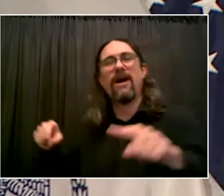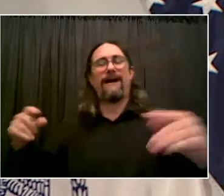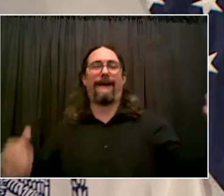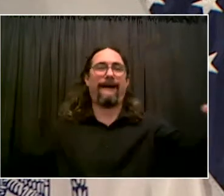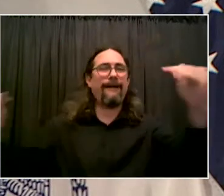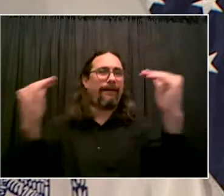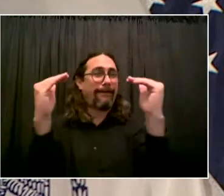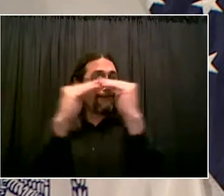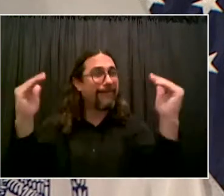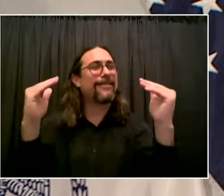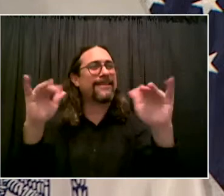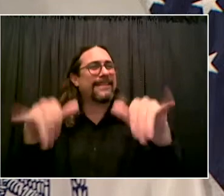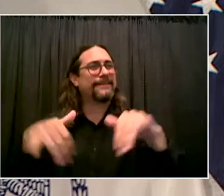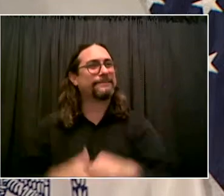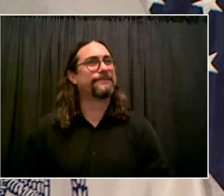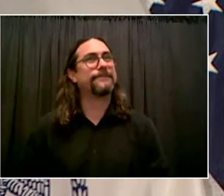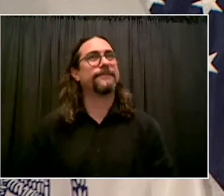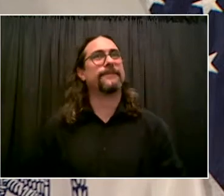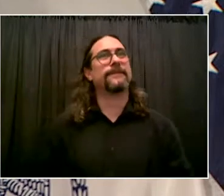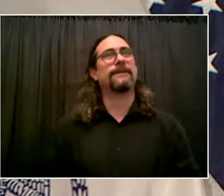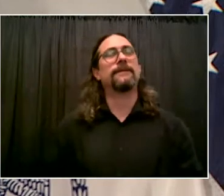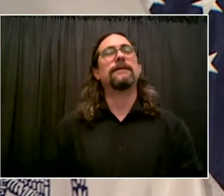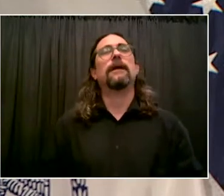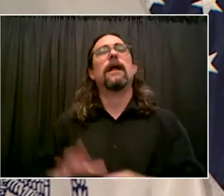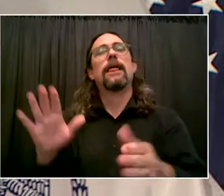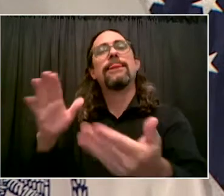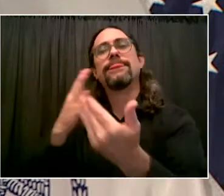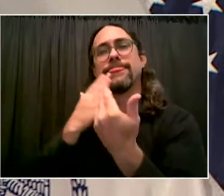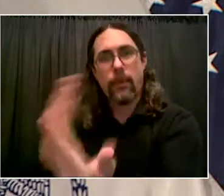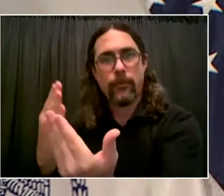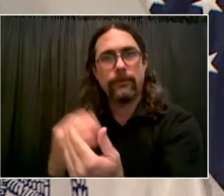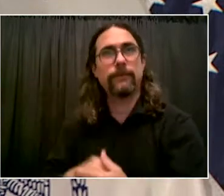READY TO STAND WITH YOU TO MAKE IT HAPPEN.